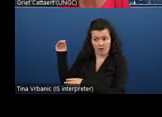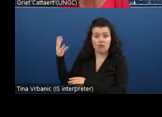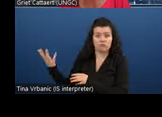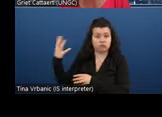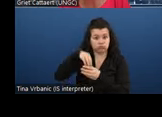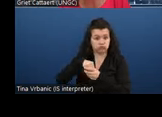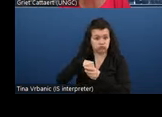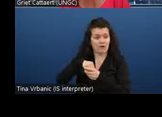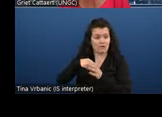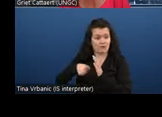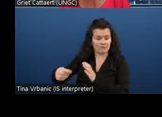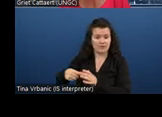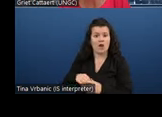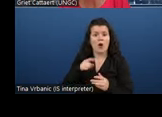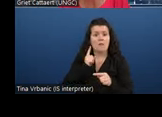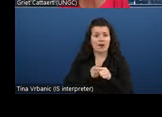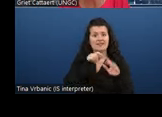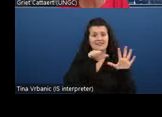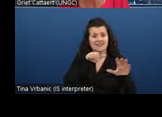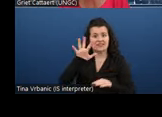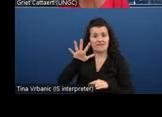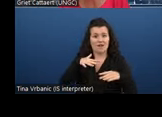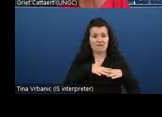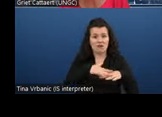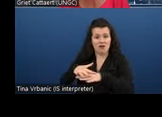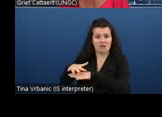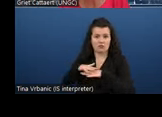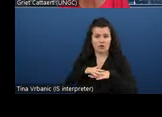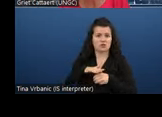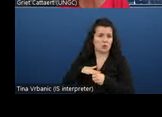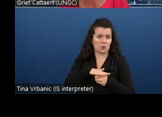And we have 65 local network so as you said we have 11 local networks in the region in